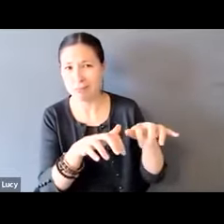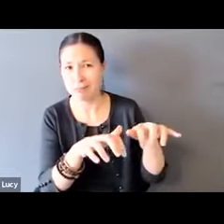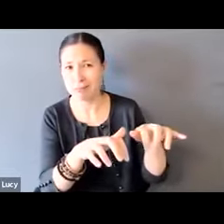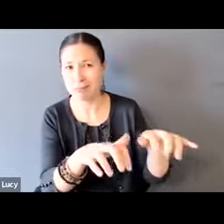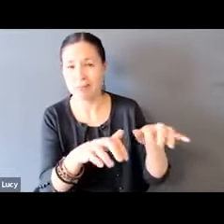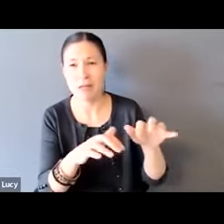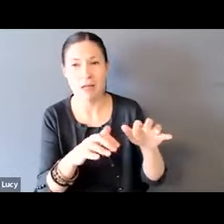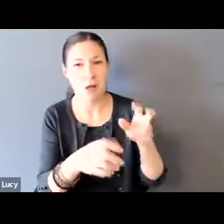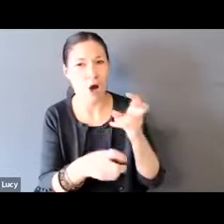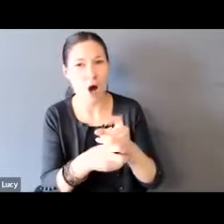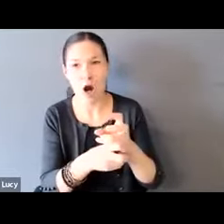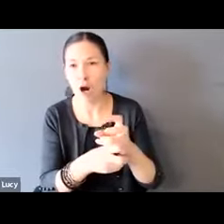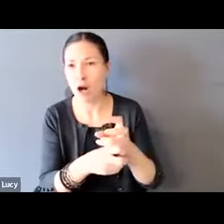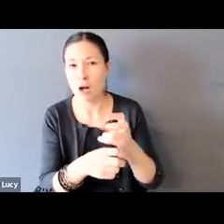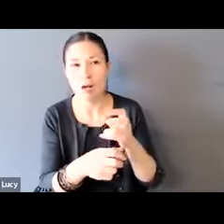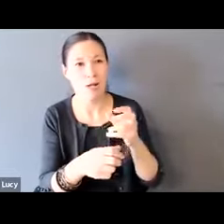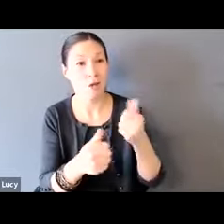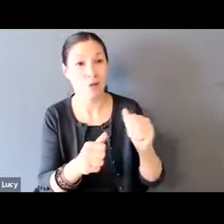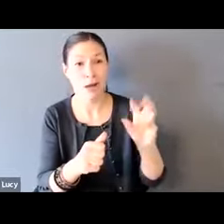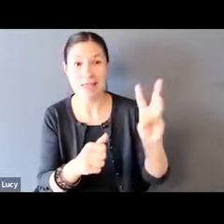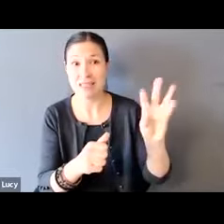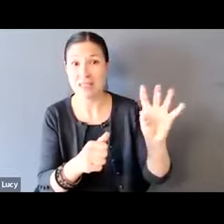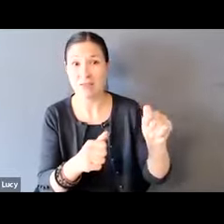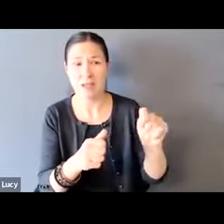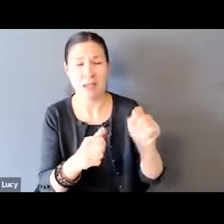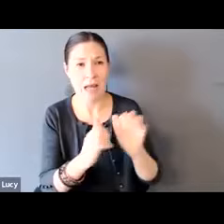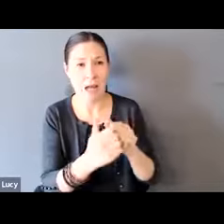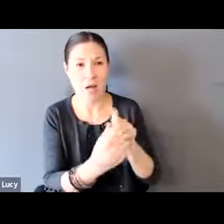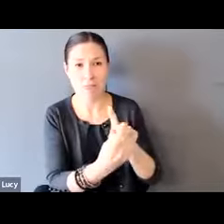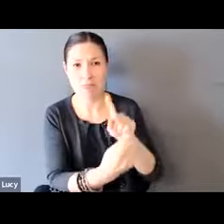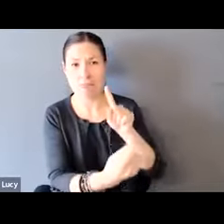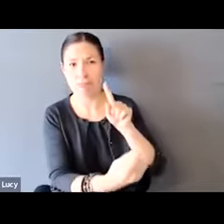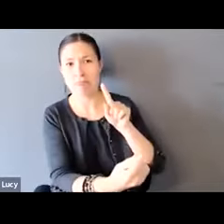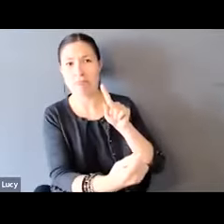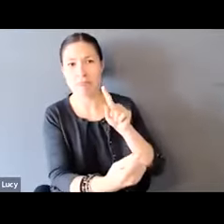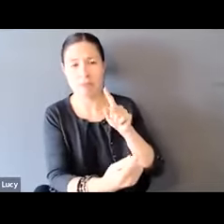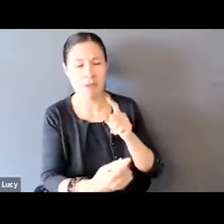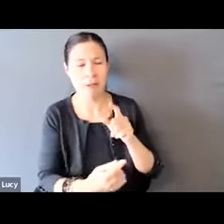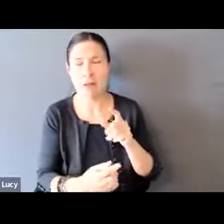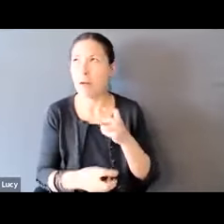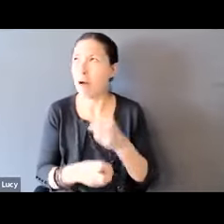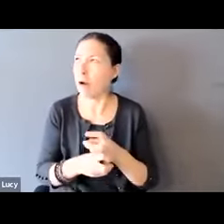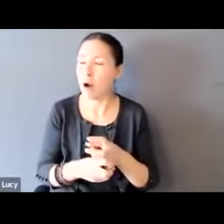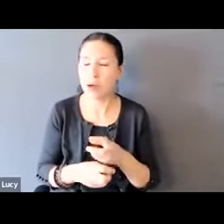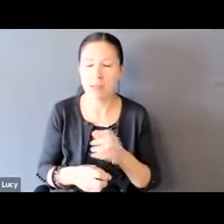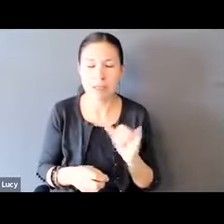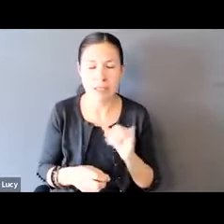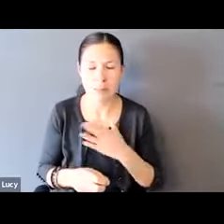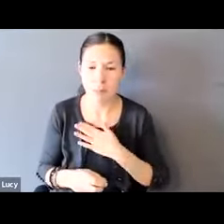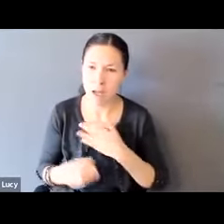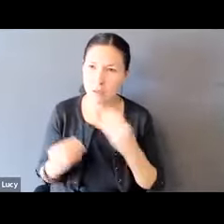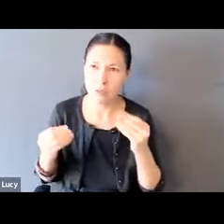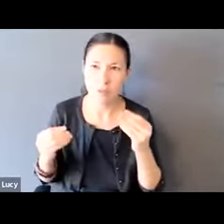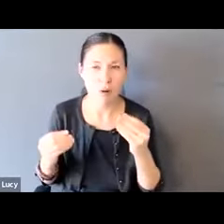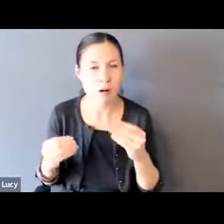Yo. I have the same problem, and it's difficult right?